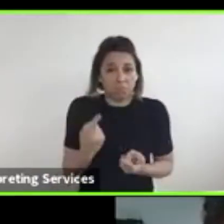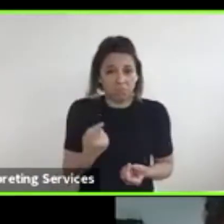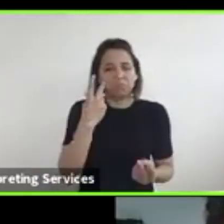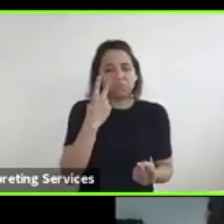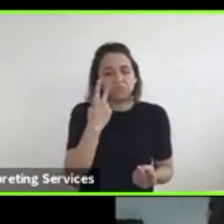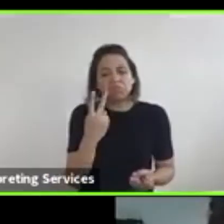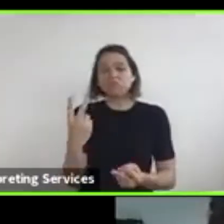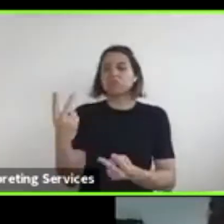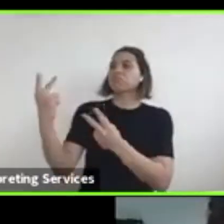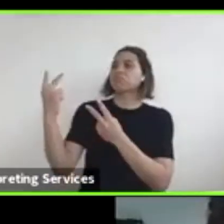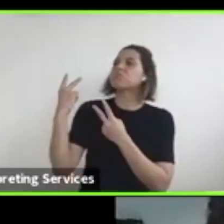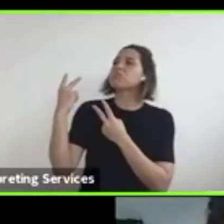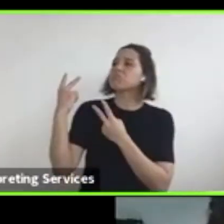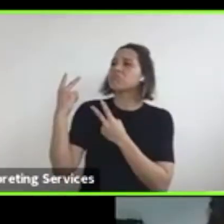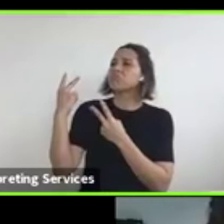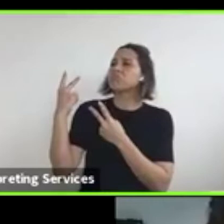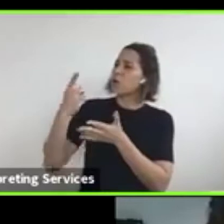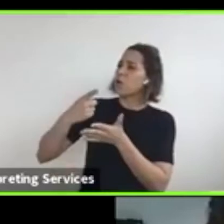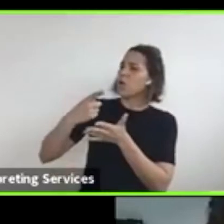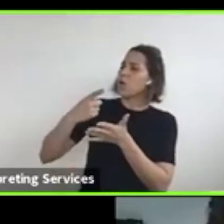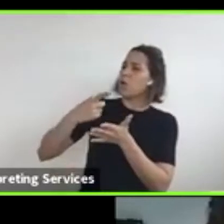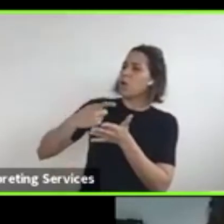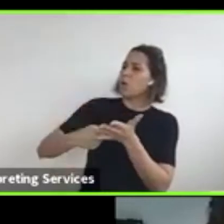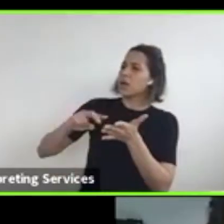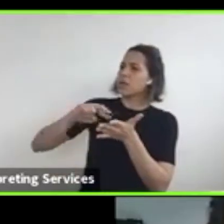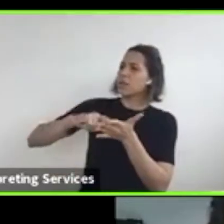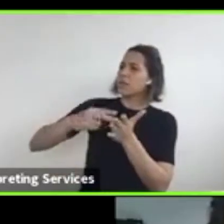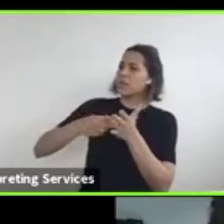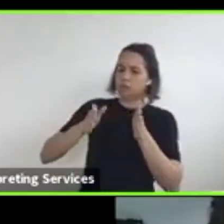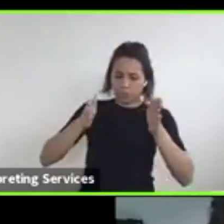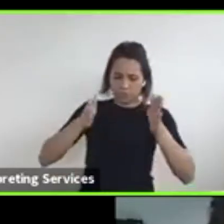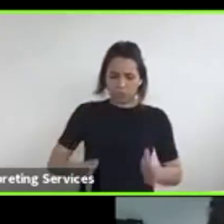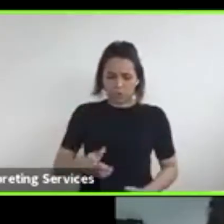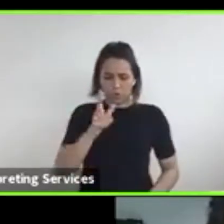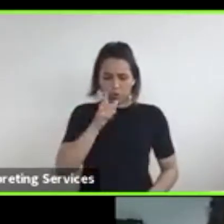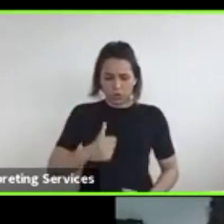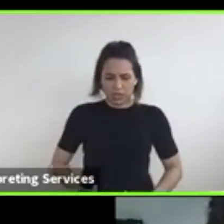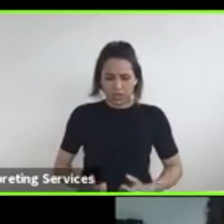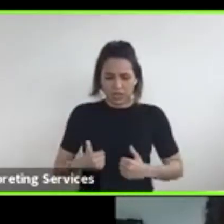WHAT DOES IT MEAN TO BE A PERSON THAT LIVES IN BETWEEN SPACES?